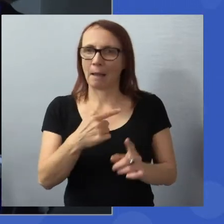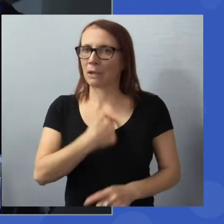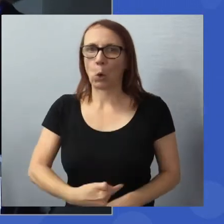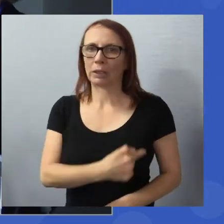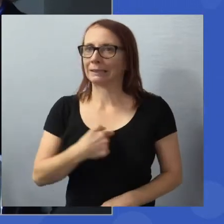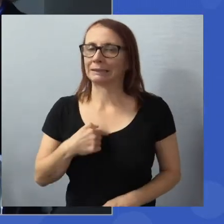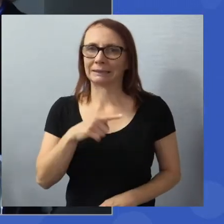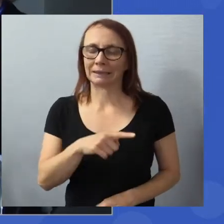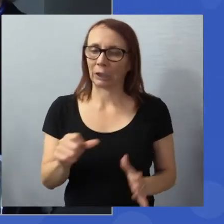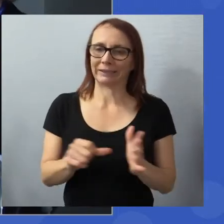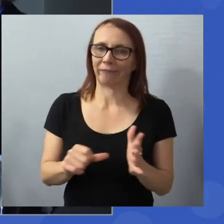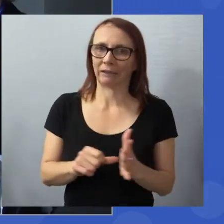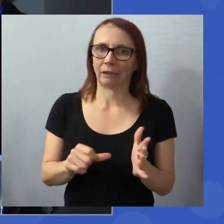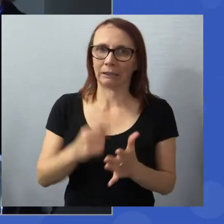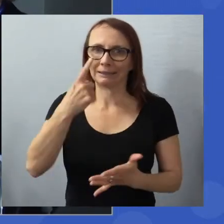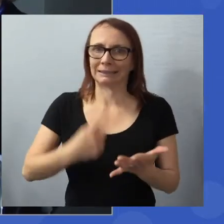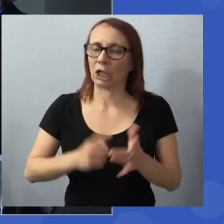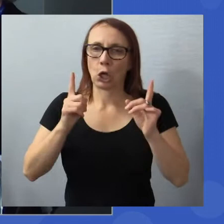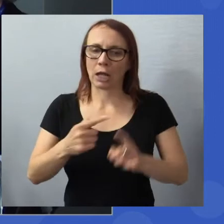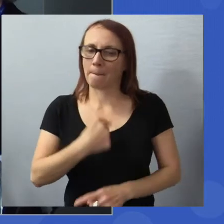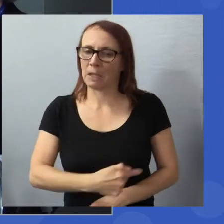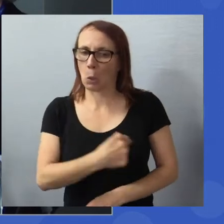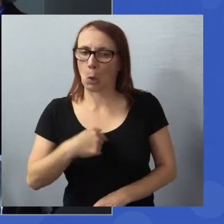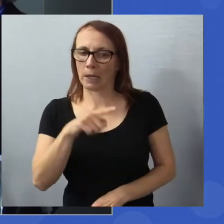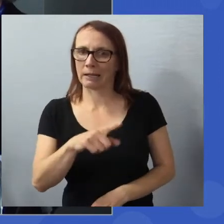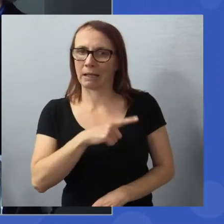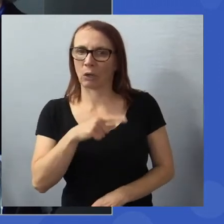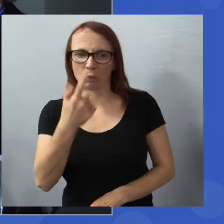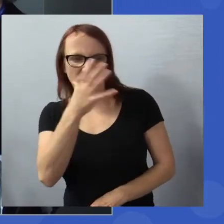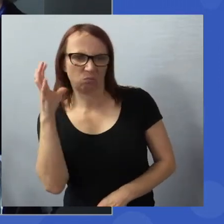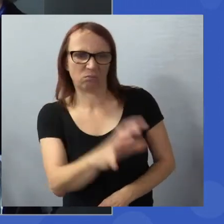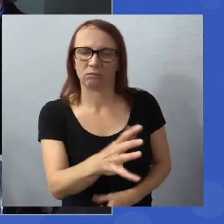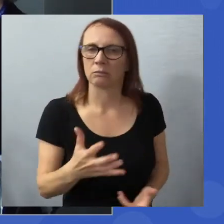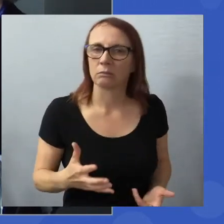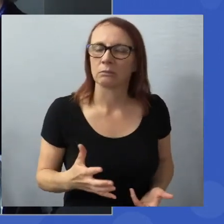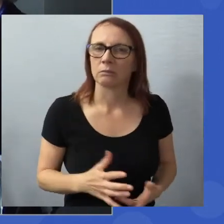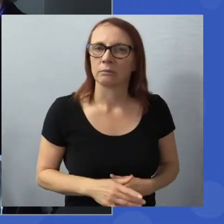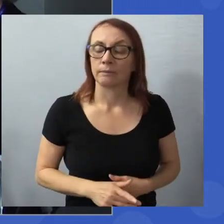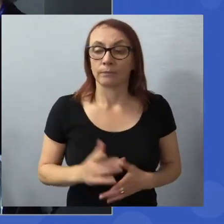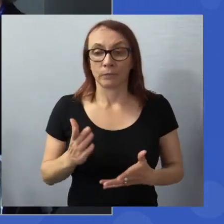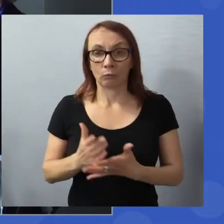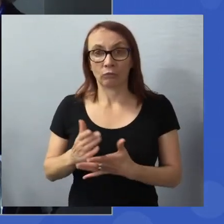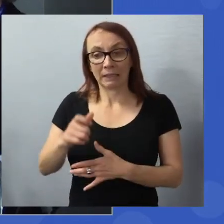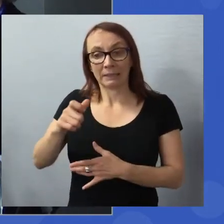difficult decisions that they have to make so I think part of a citizen's assembly probably the civic education that people said was important is